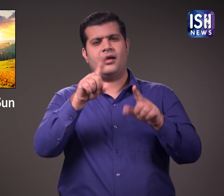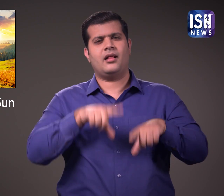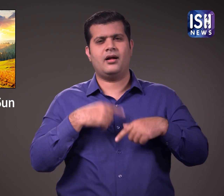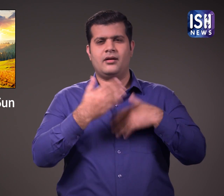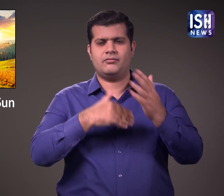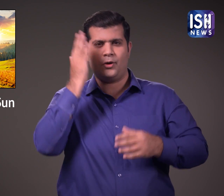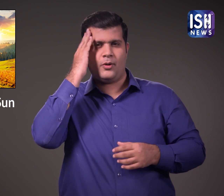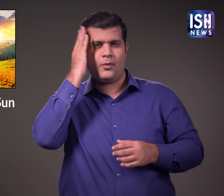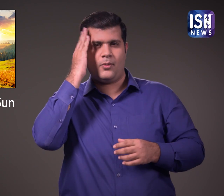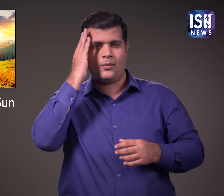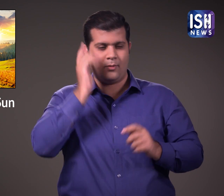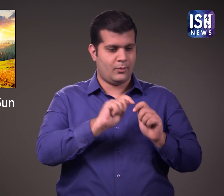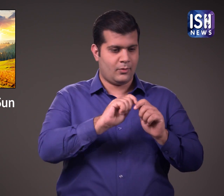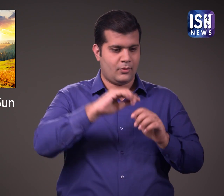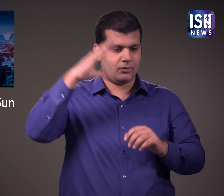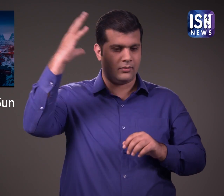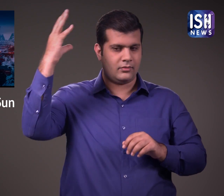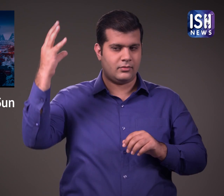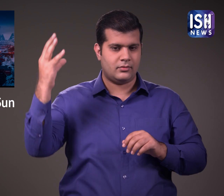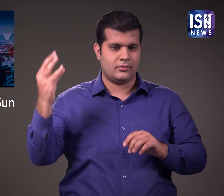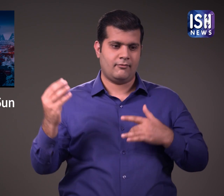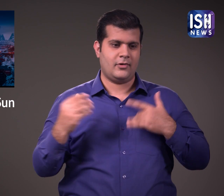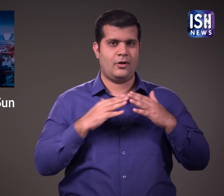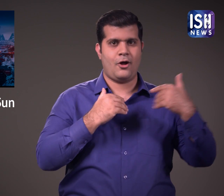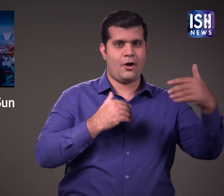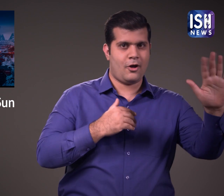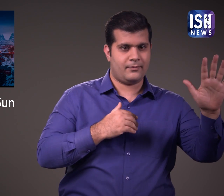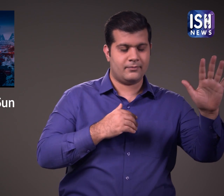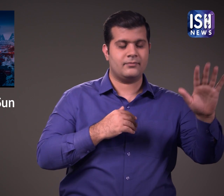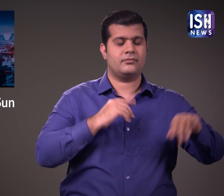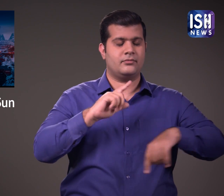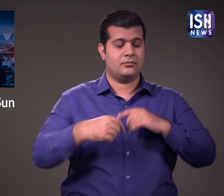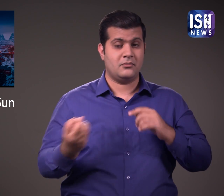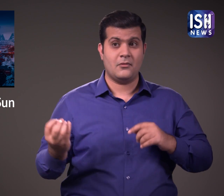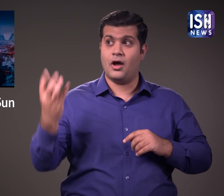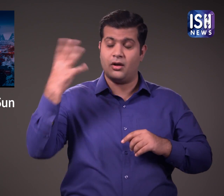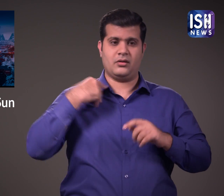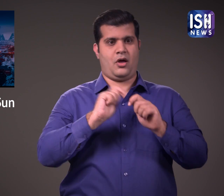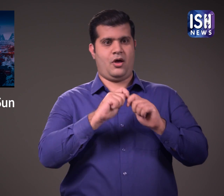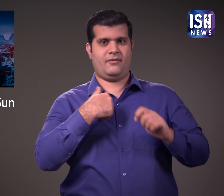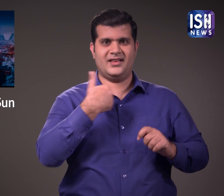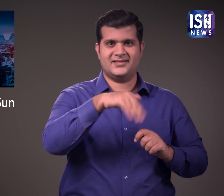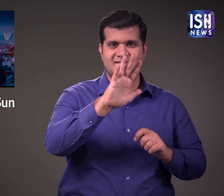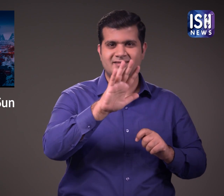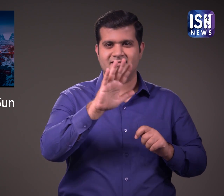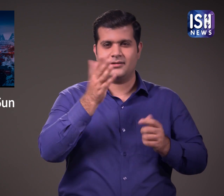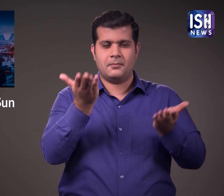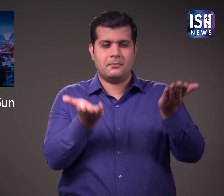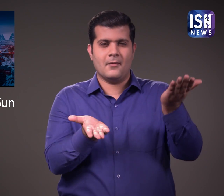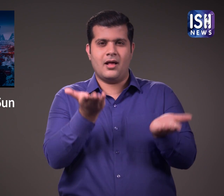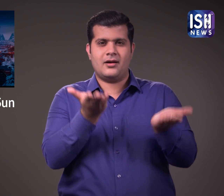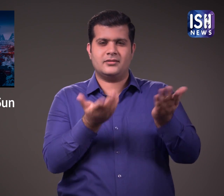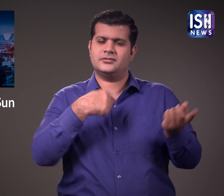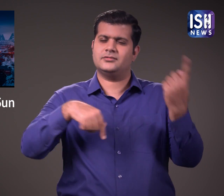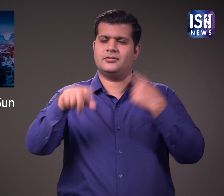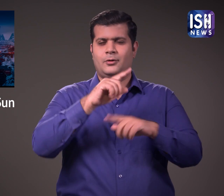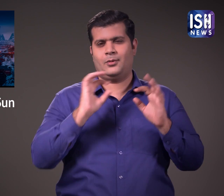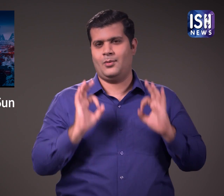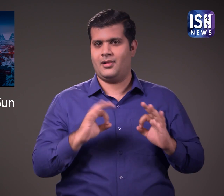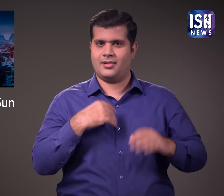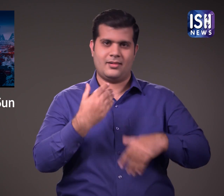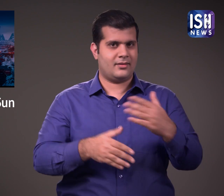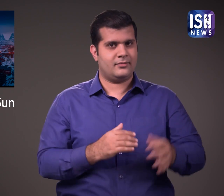You are accustomed to this cycle. Our sleep cycle and our working hours are balanced out well.